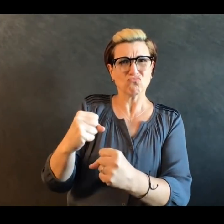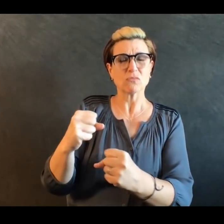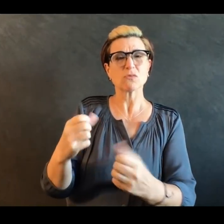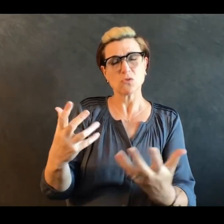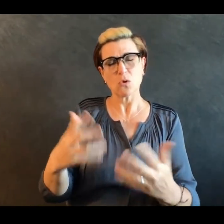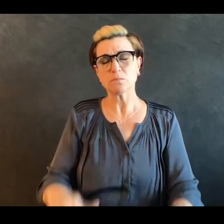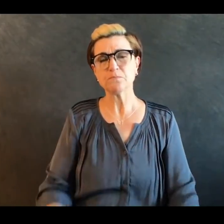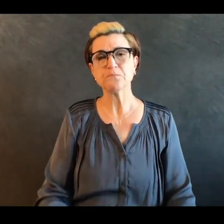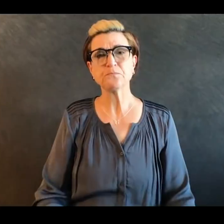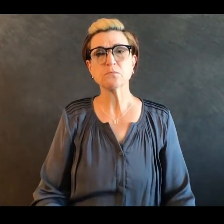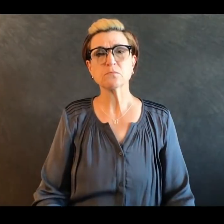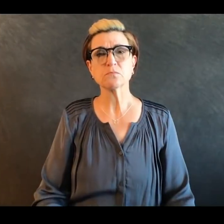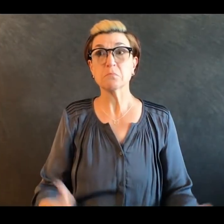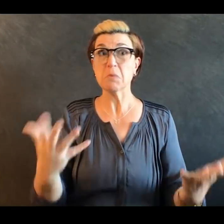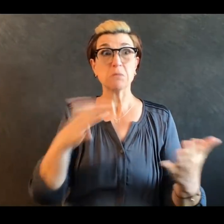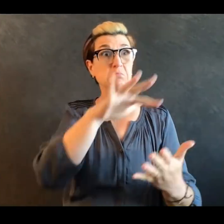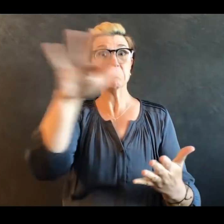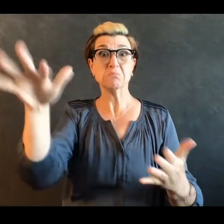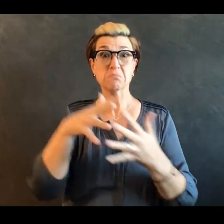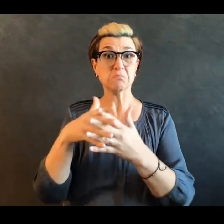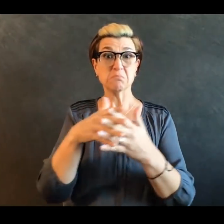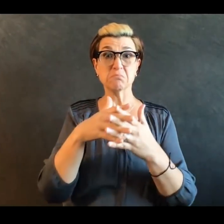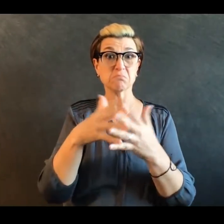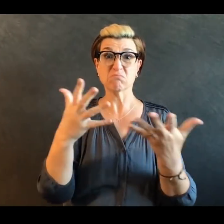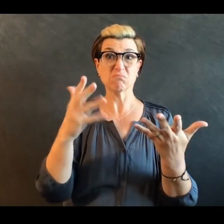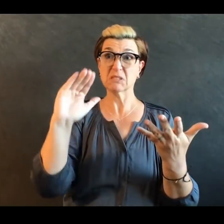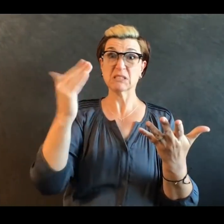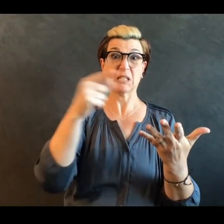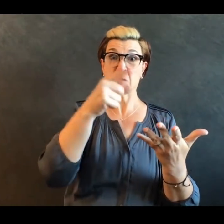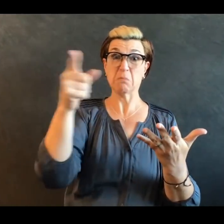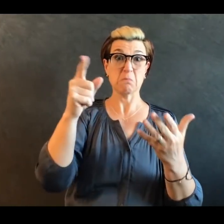them we have to remember during the surge nobody's needed them for weeks now